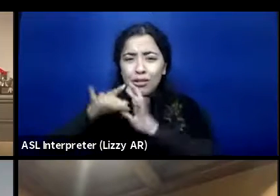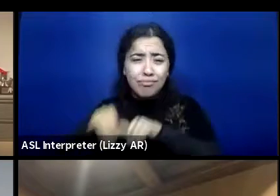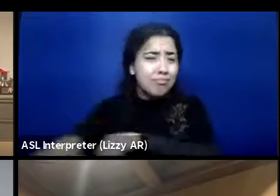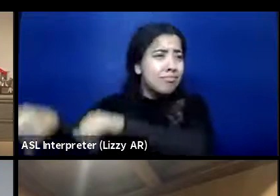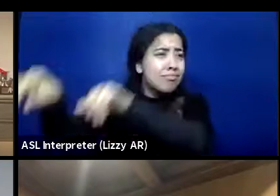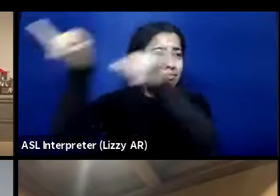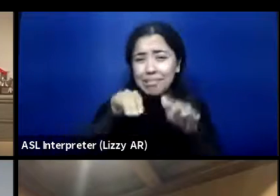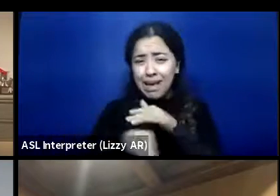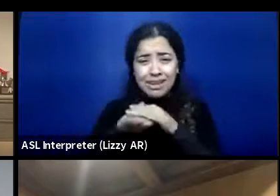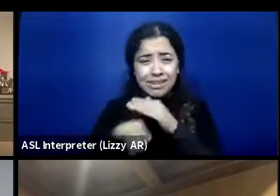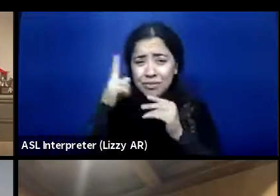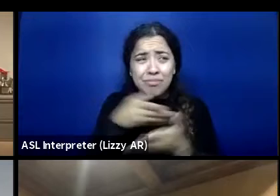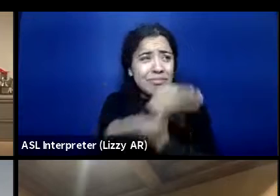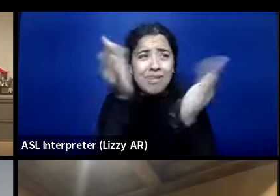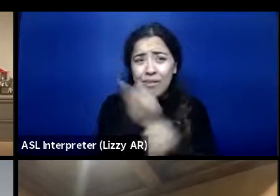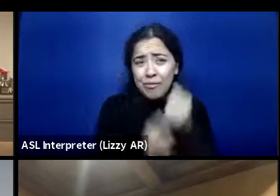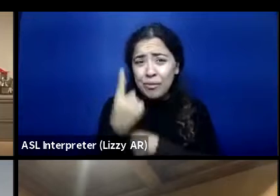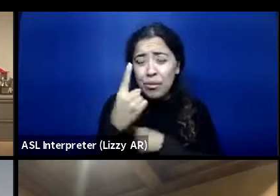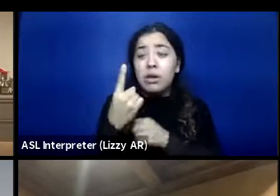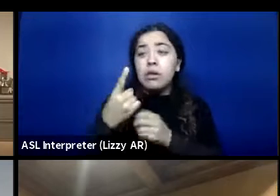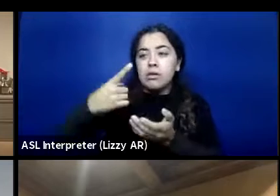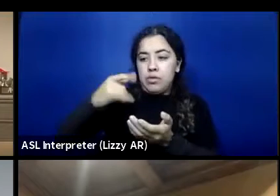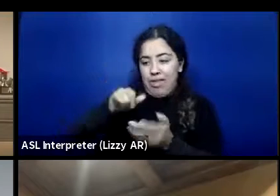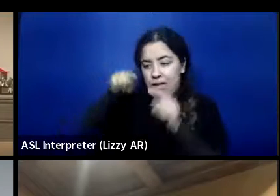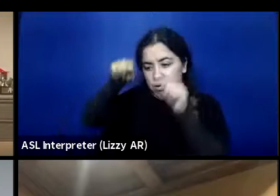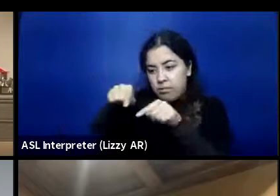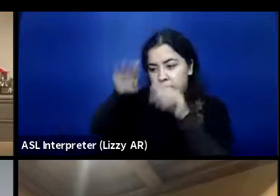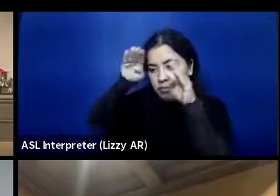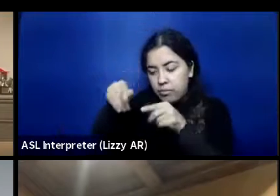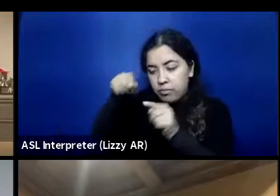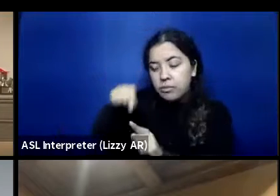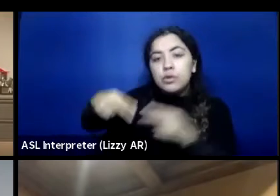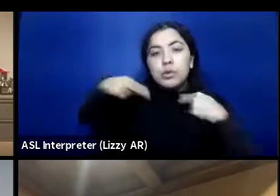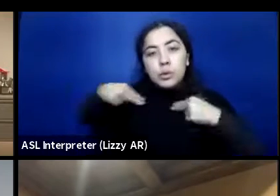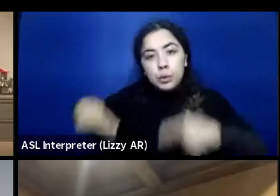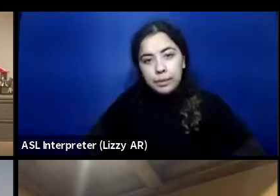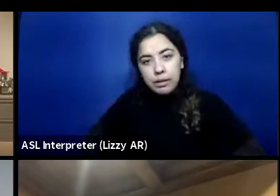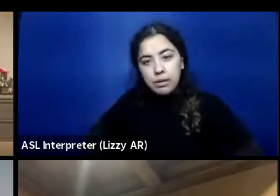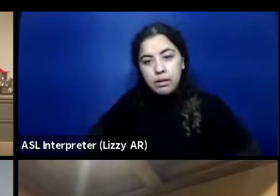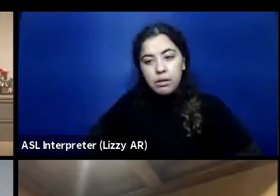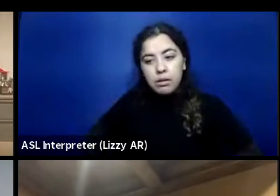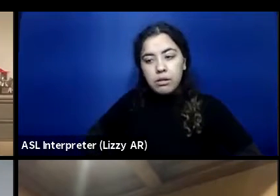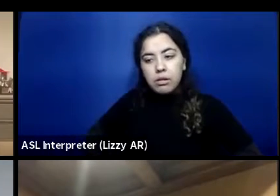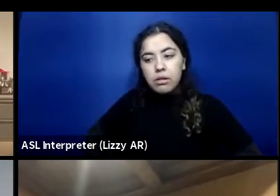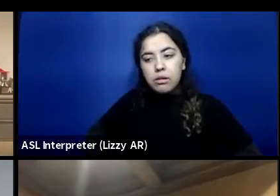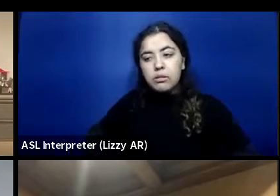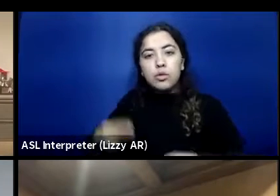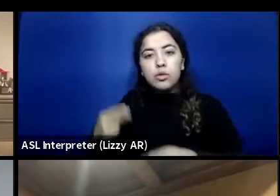So when you start talking about human, a lot of the inherently accessibility, it becomes obvious.